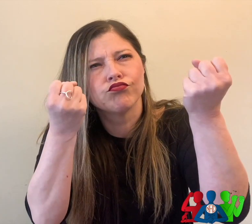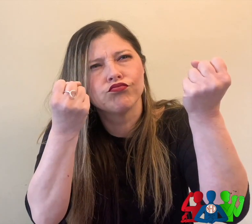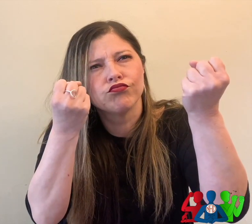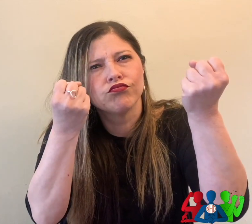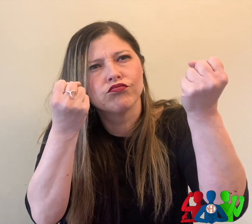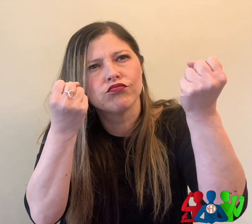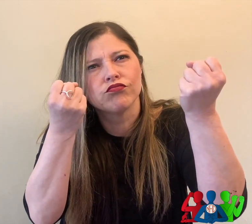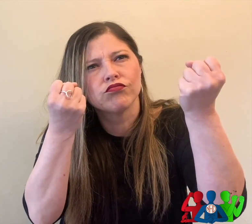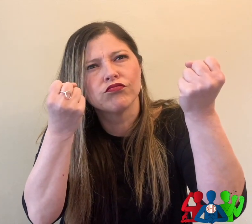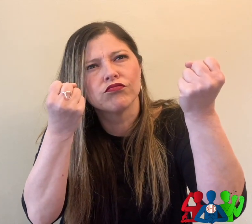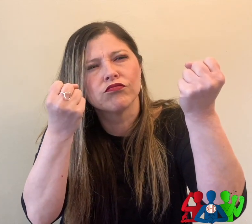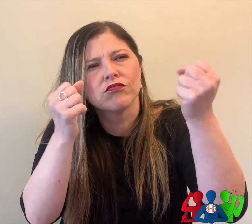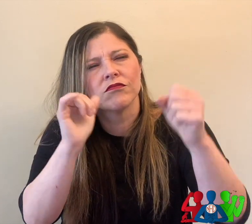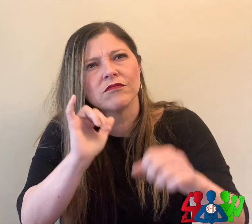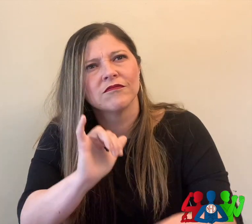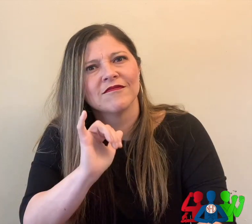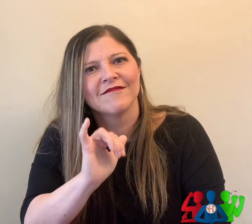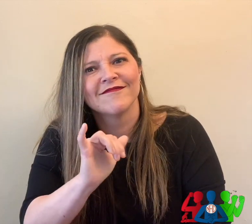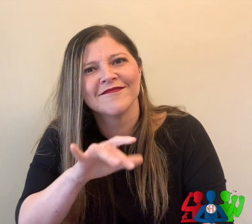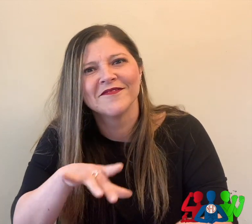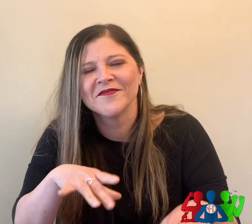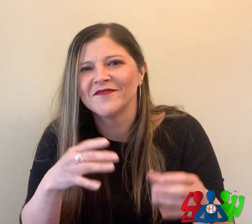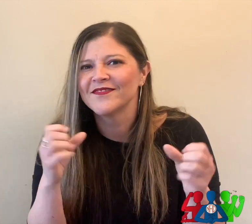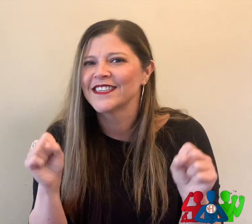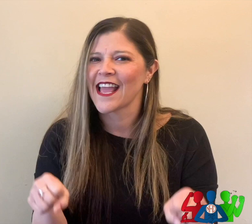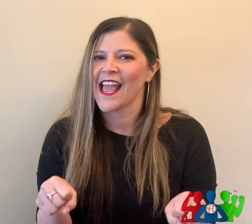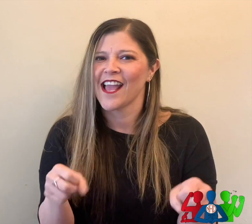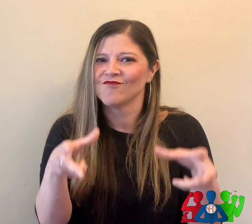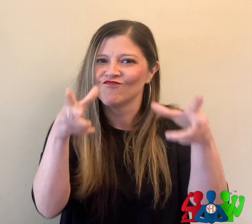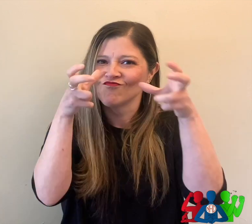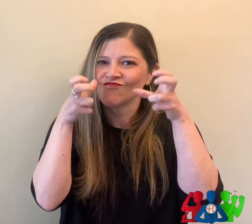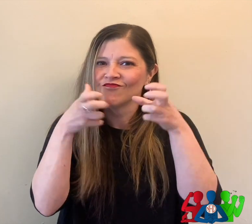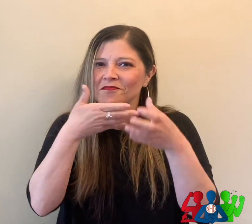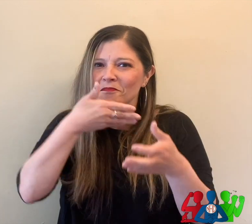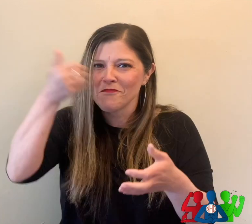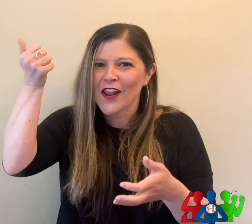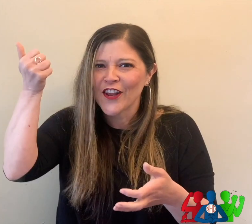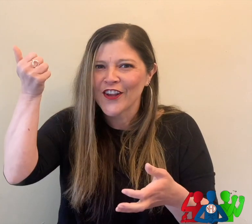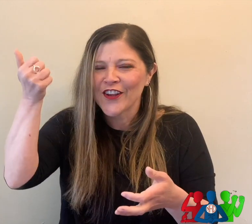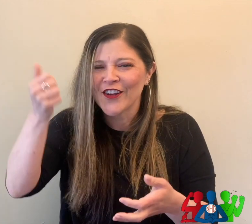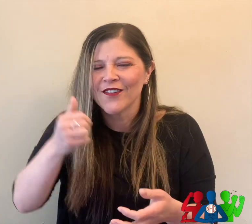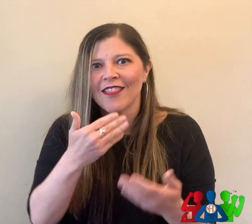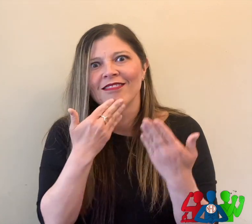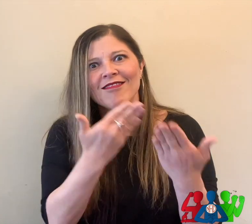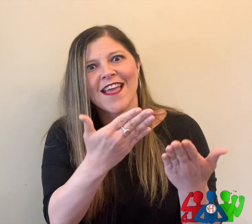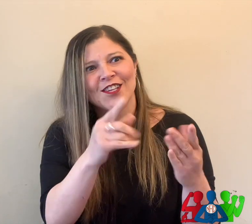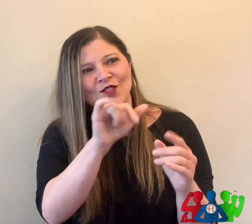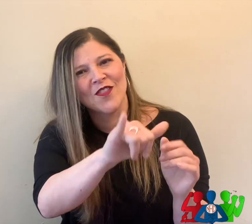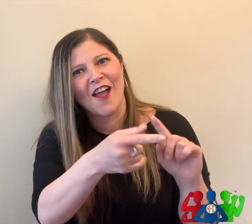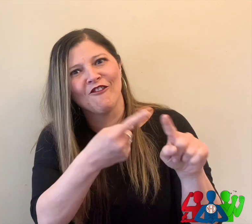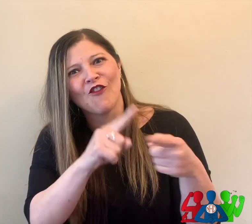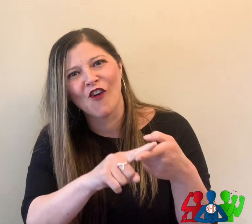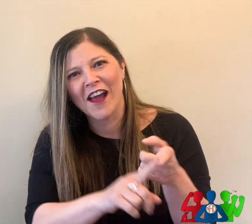that I wouldn't miss anything. And in that process I was able to learn both the language and